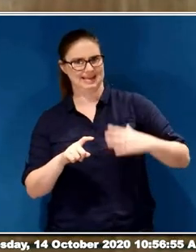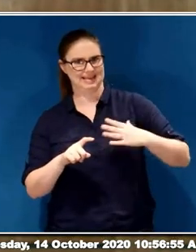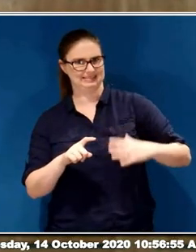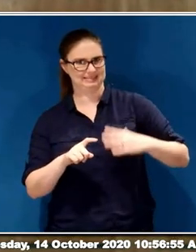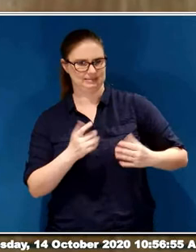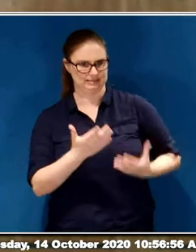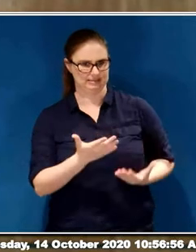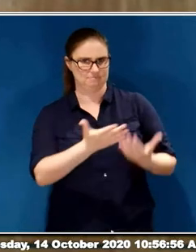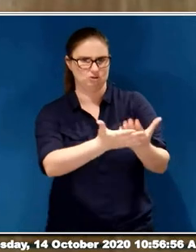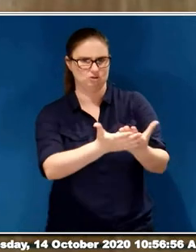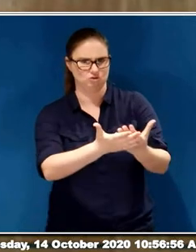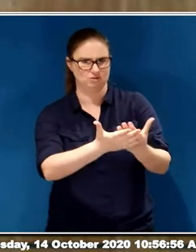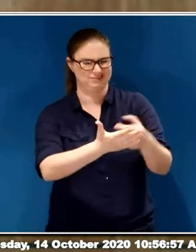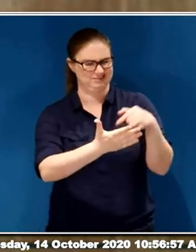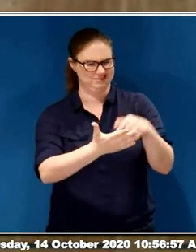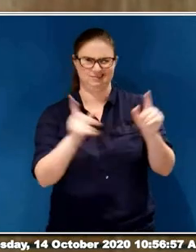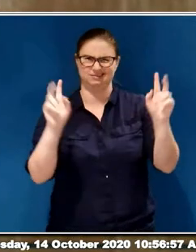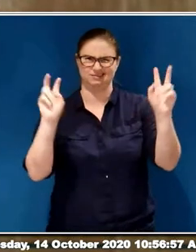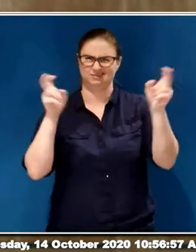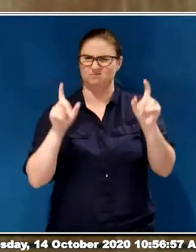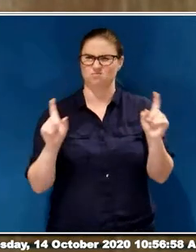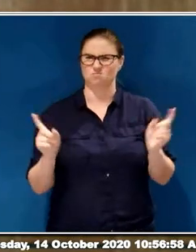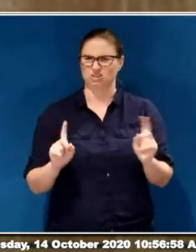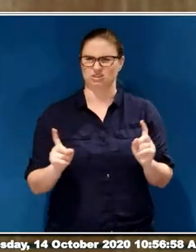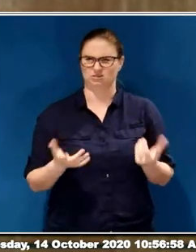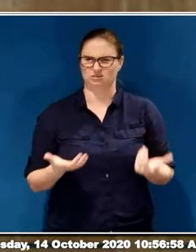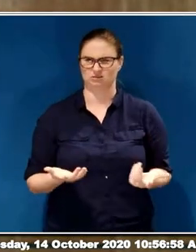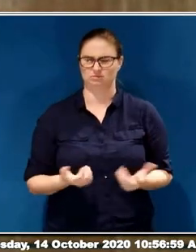So a complex --- my understanding is that when a child